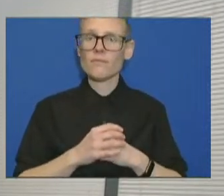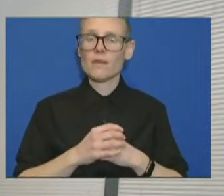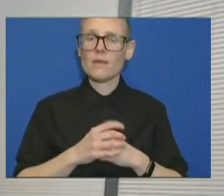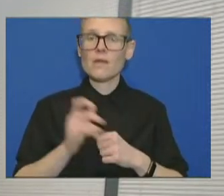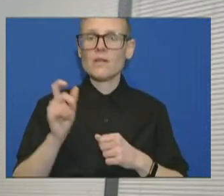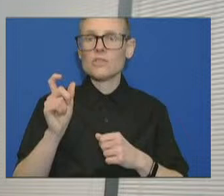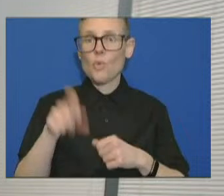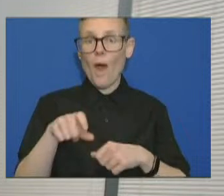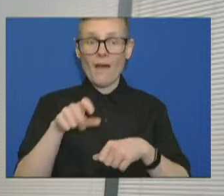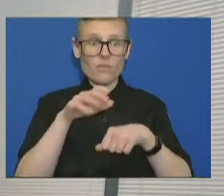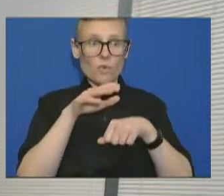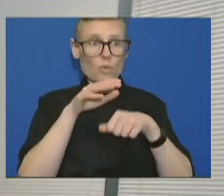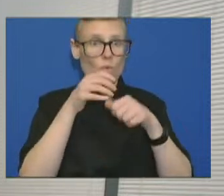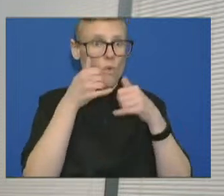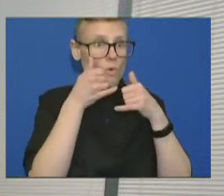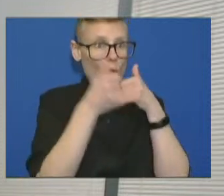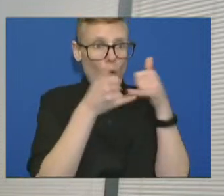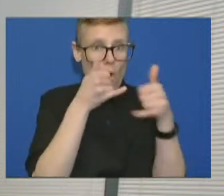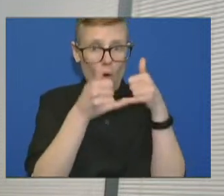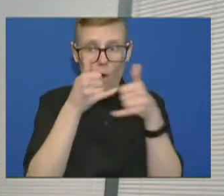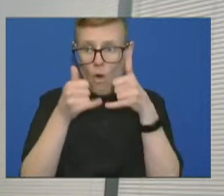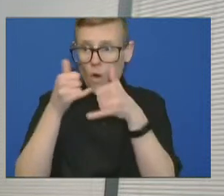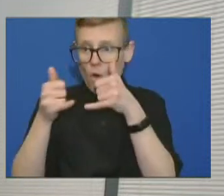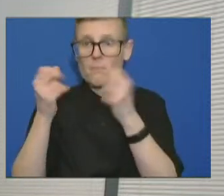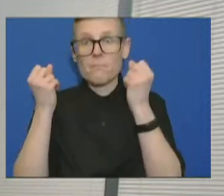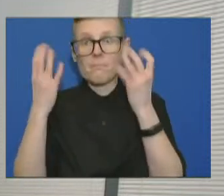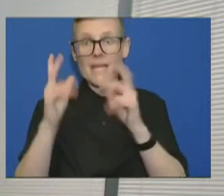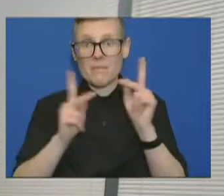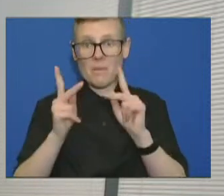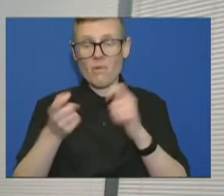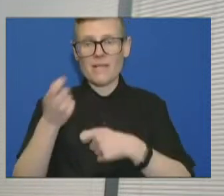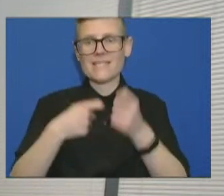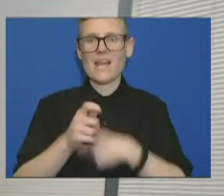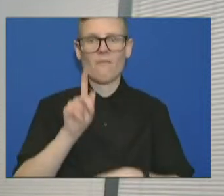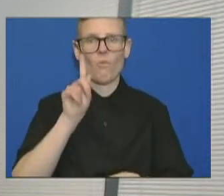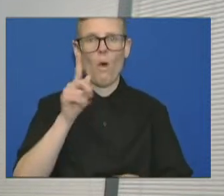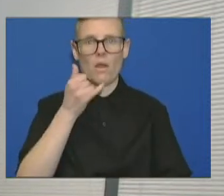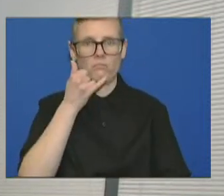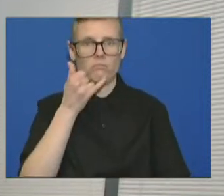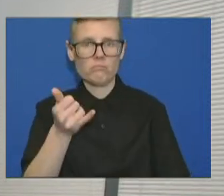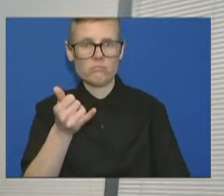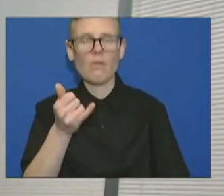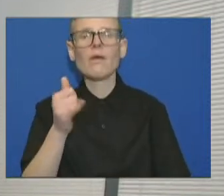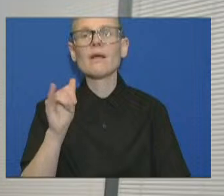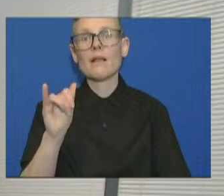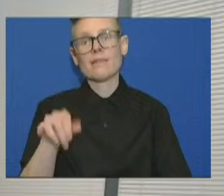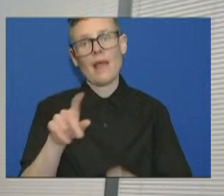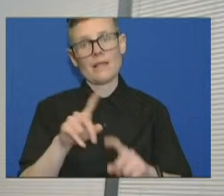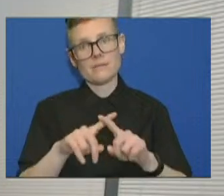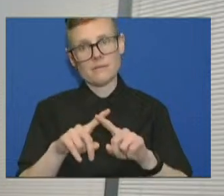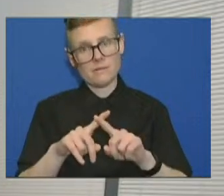Those things are absolutely critical. And to have to call